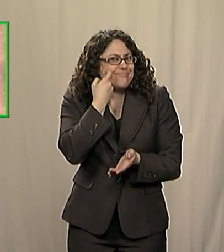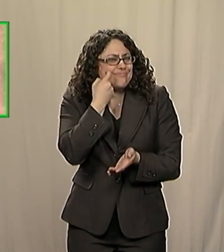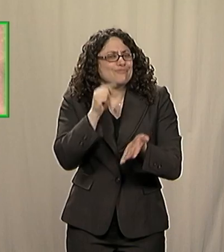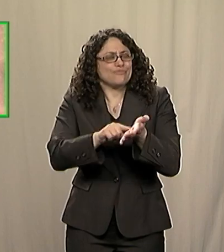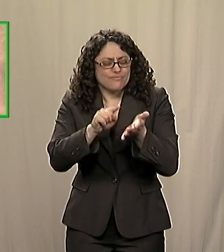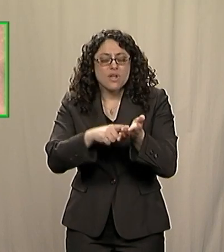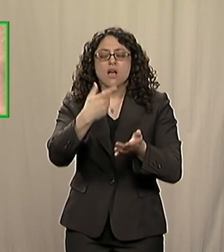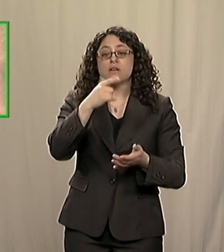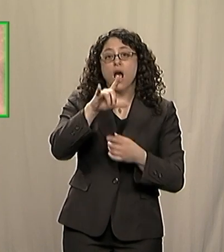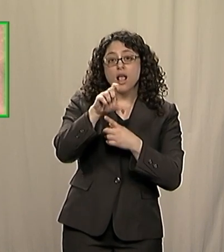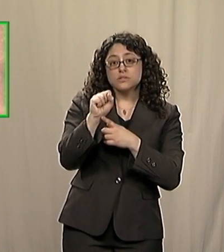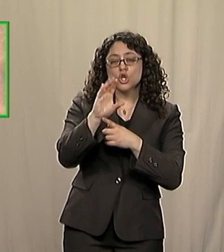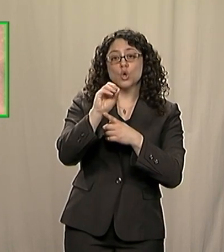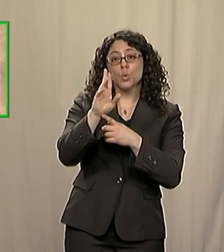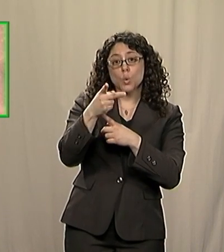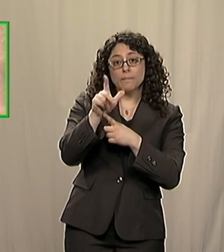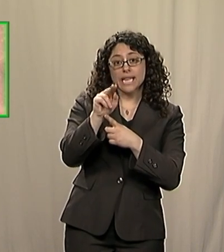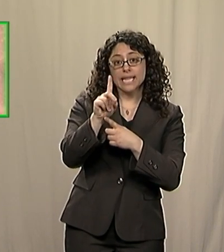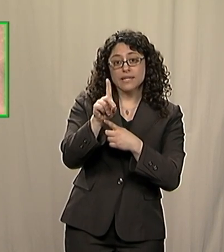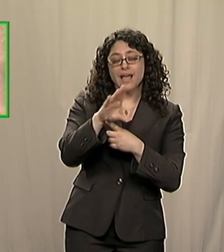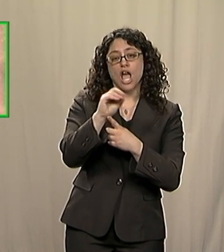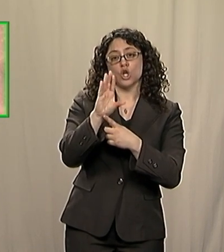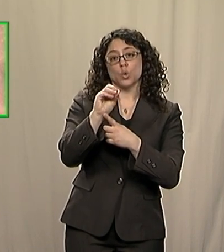Let's find out what they mean by accommodation.